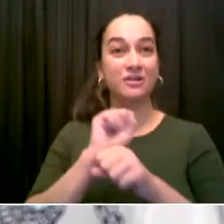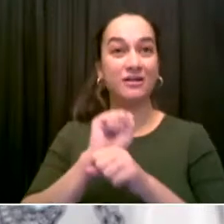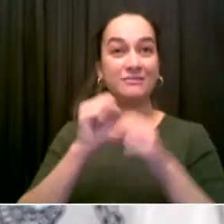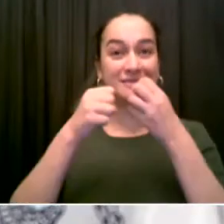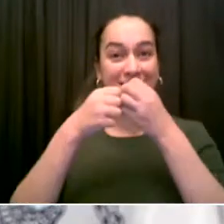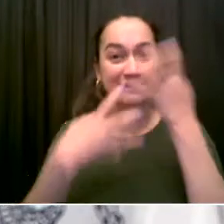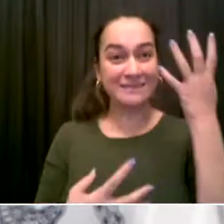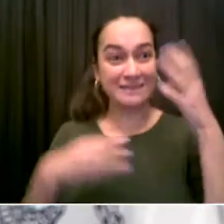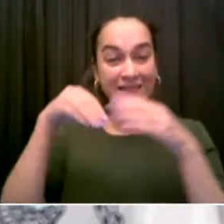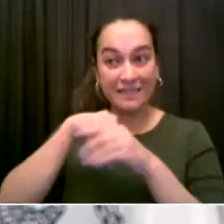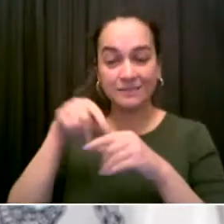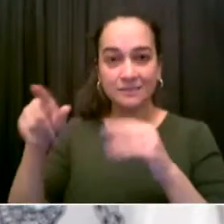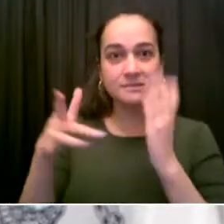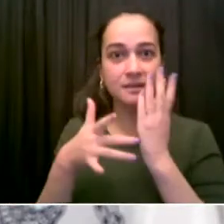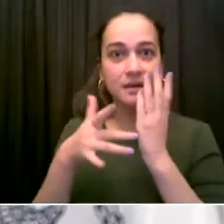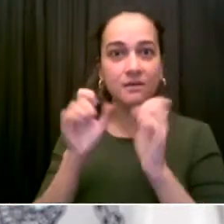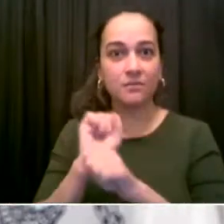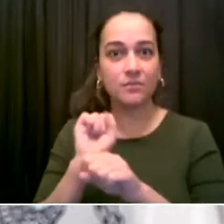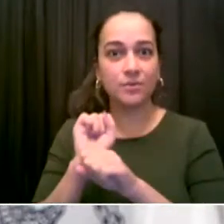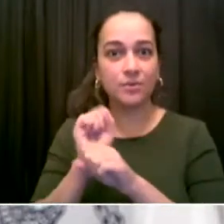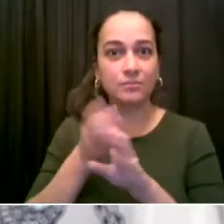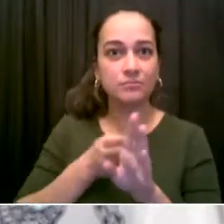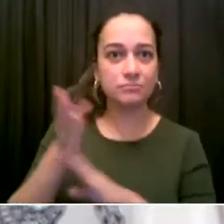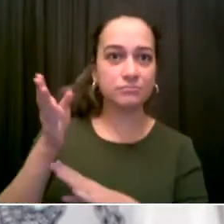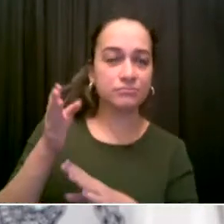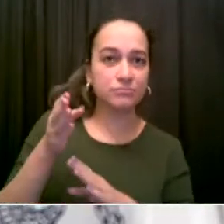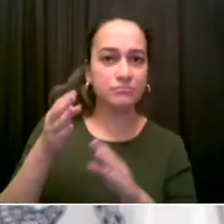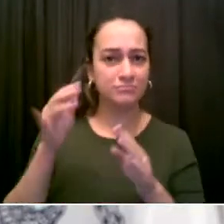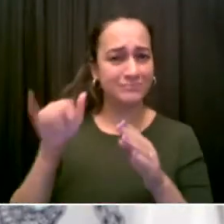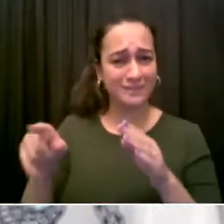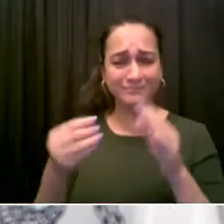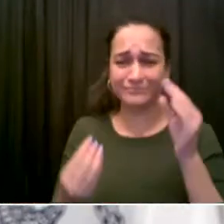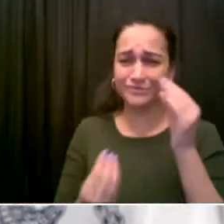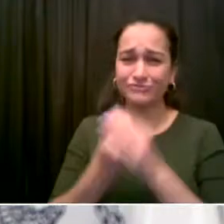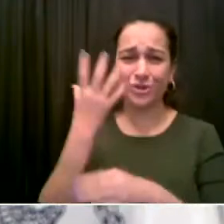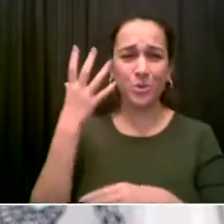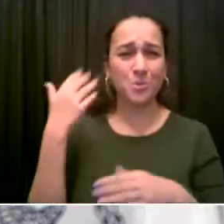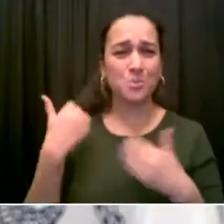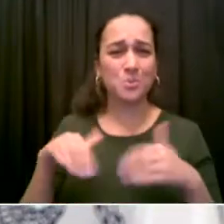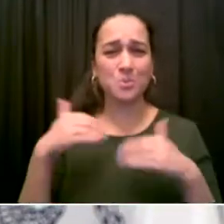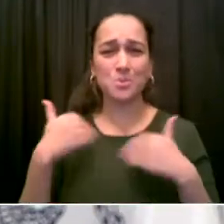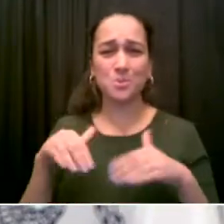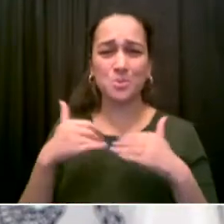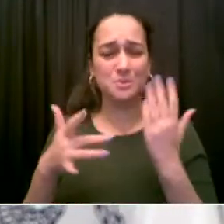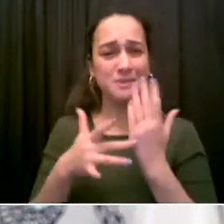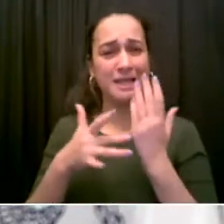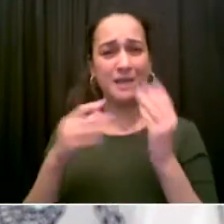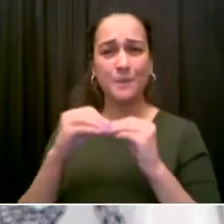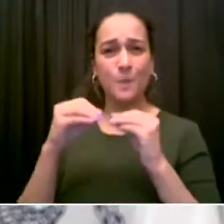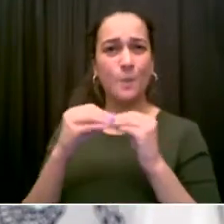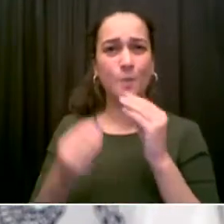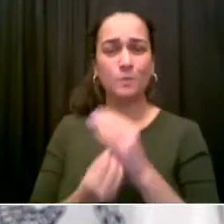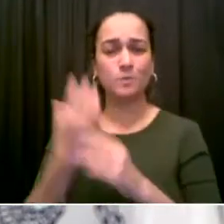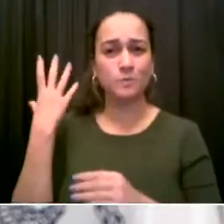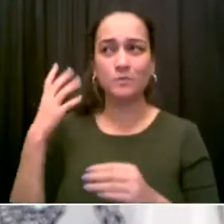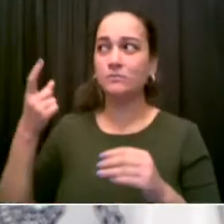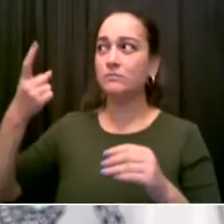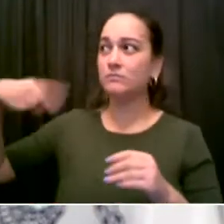35000,0 BJOS IN OUR TECH INDUSTRY AND TECH COMMUNITY